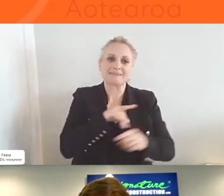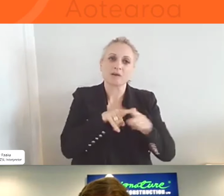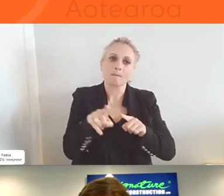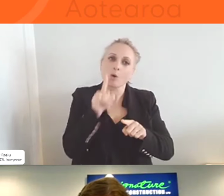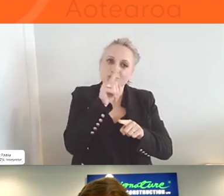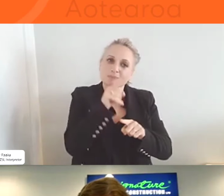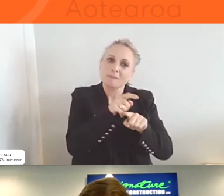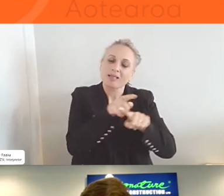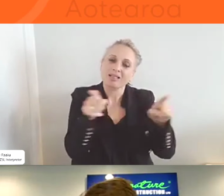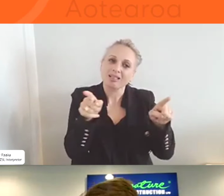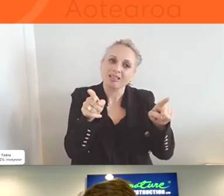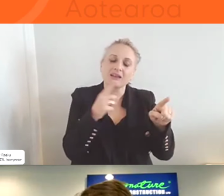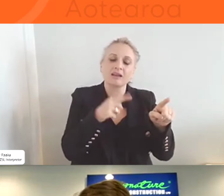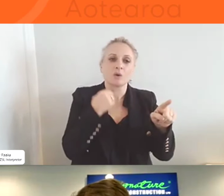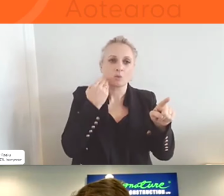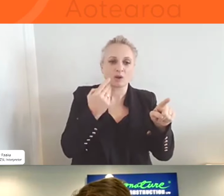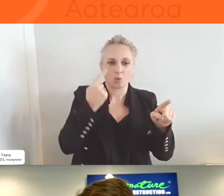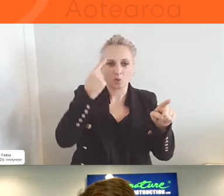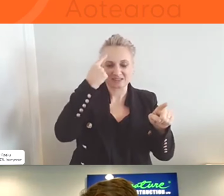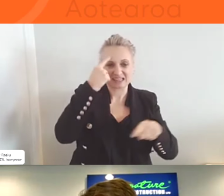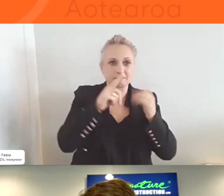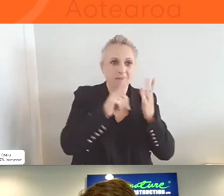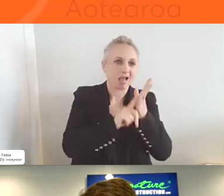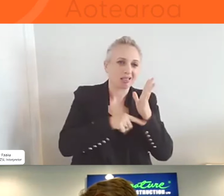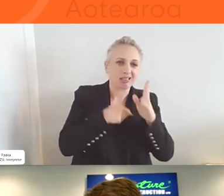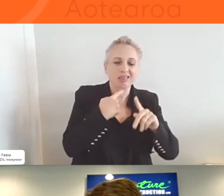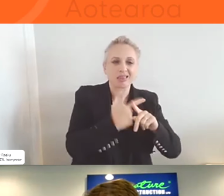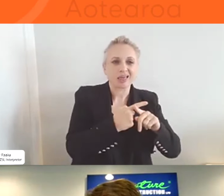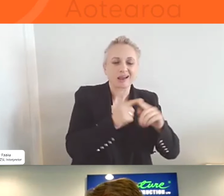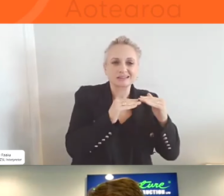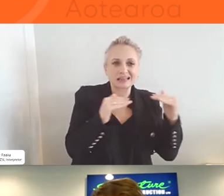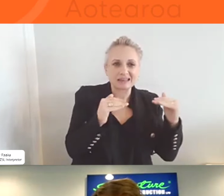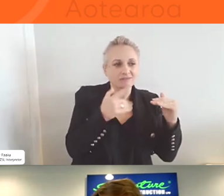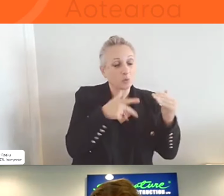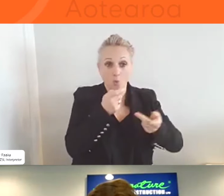levels in our houses, we test those when we build them. It's not something